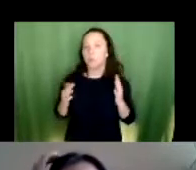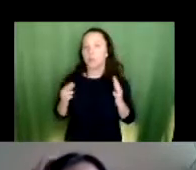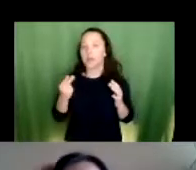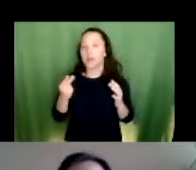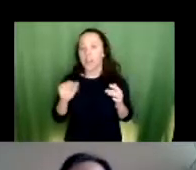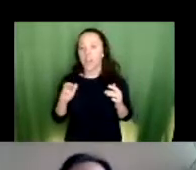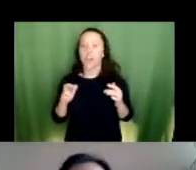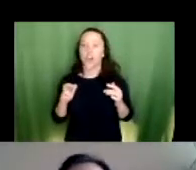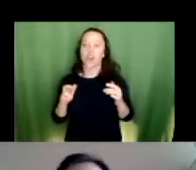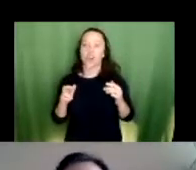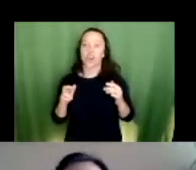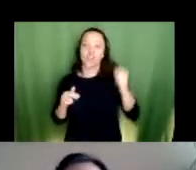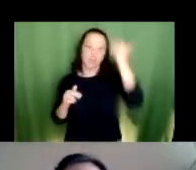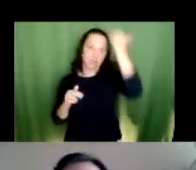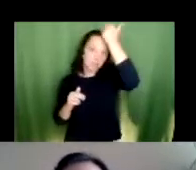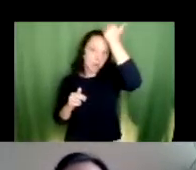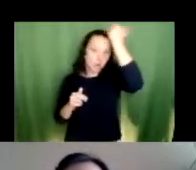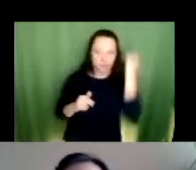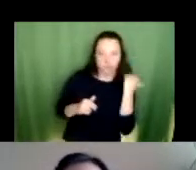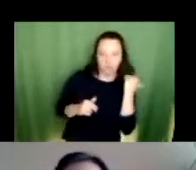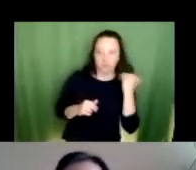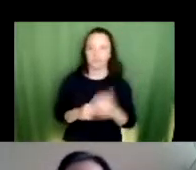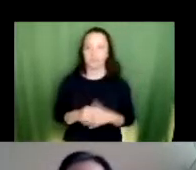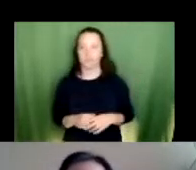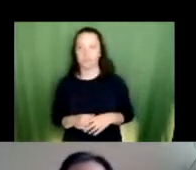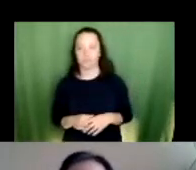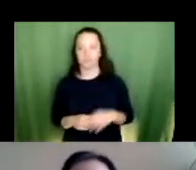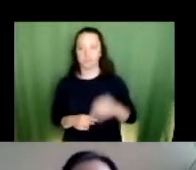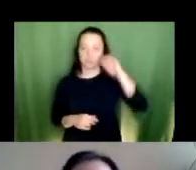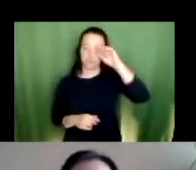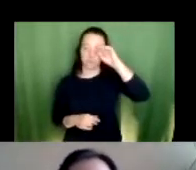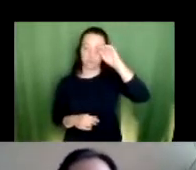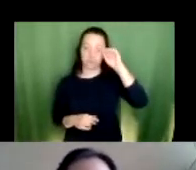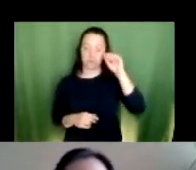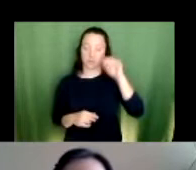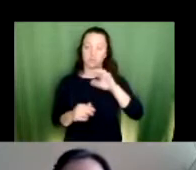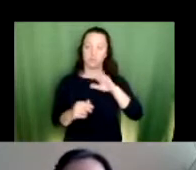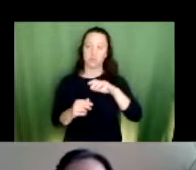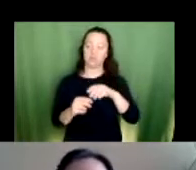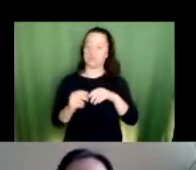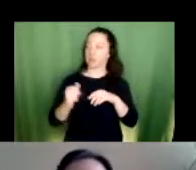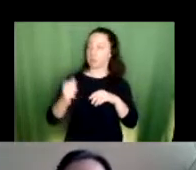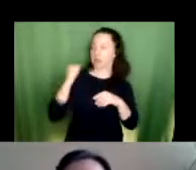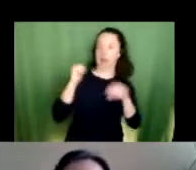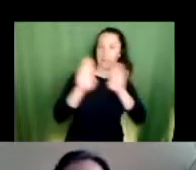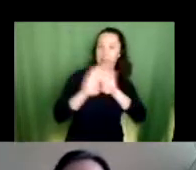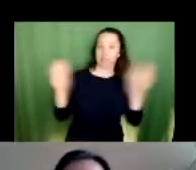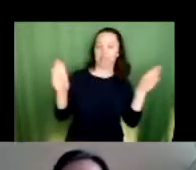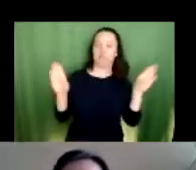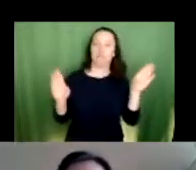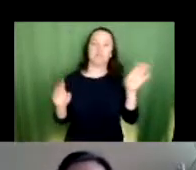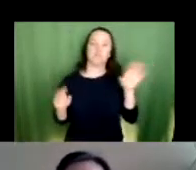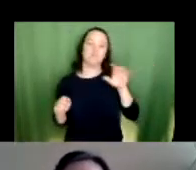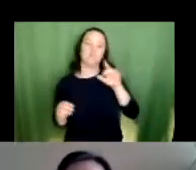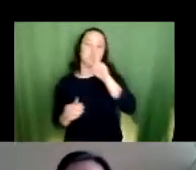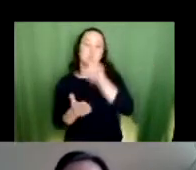on the side. In front of a cream colored plain wall but you can see part of my spider plant.